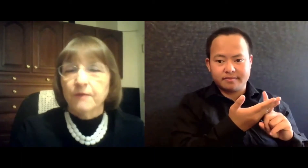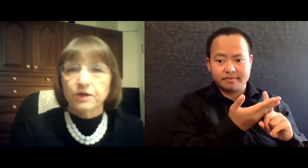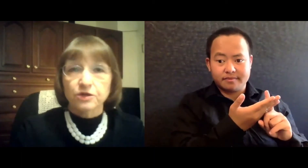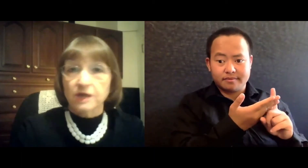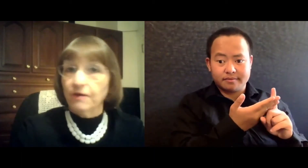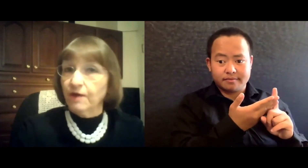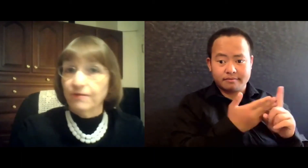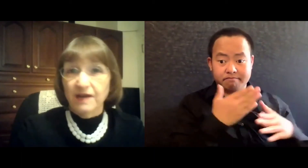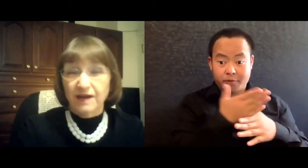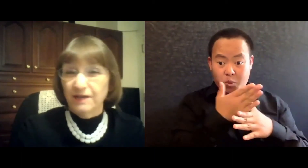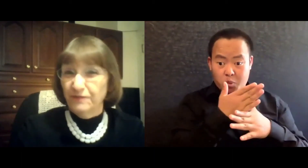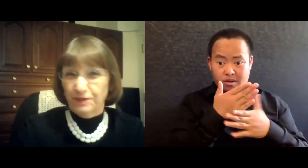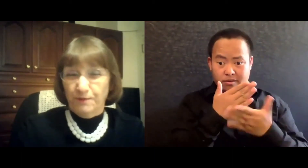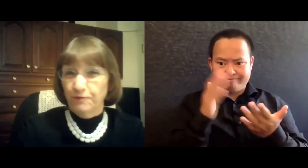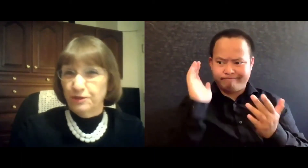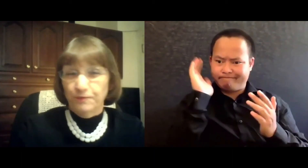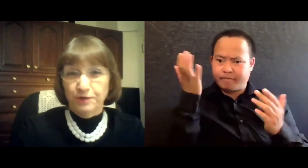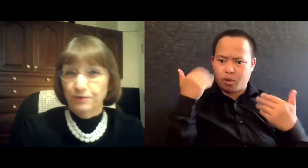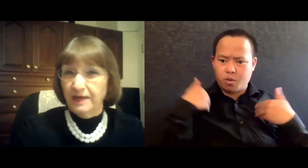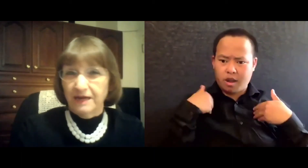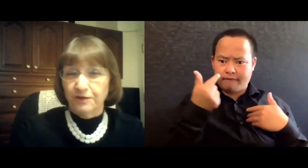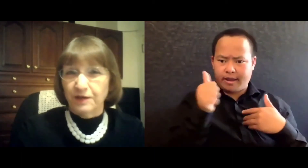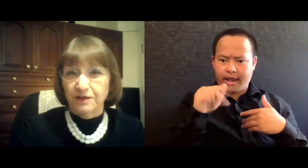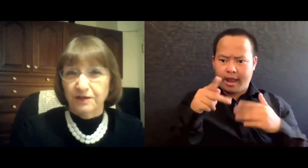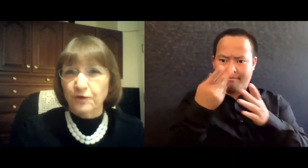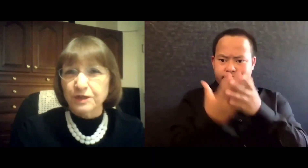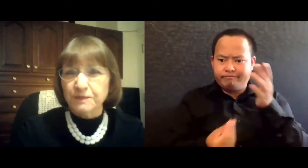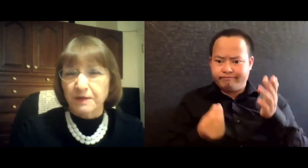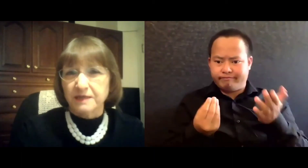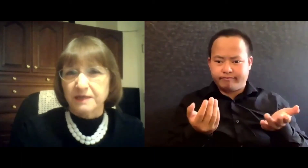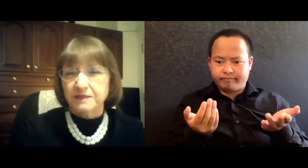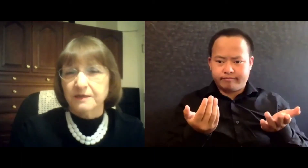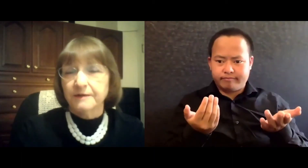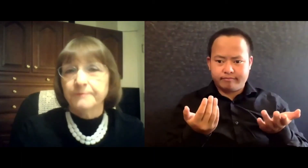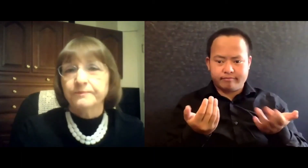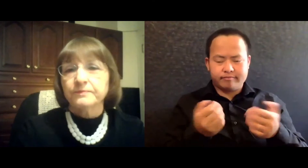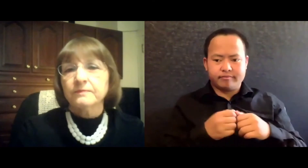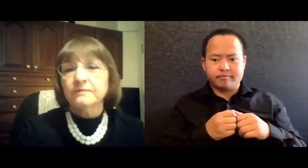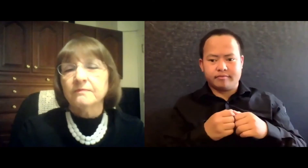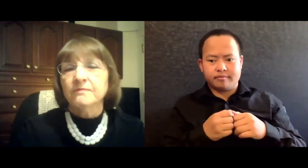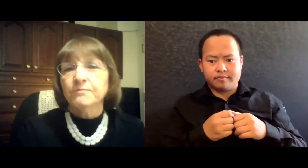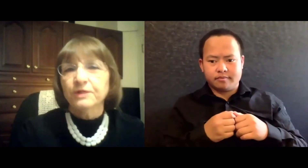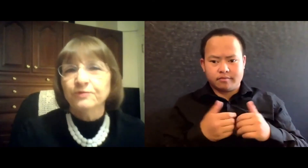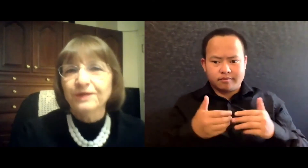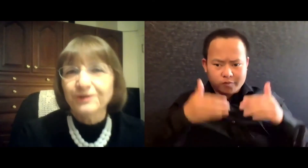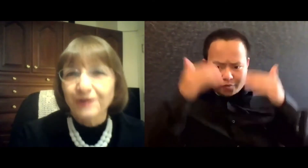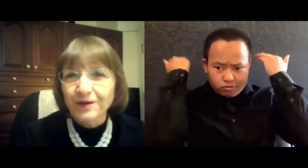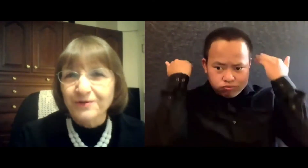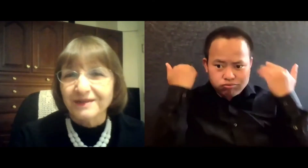because how are we even supposed to be doing anything in the first place, but we are not alone.